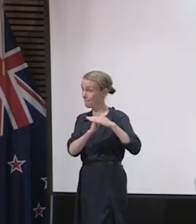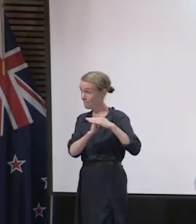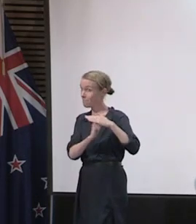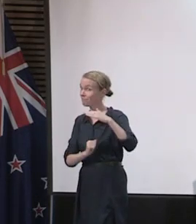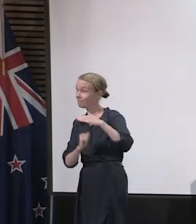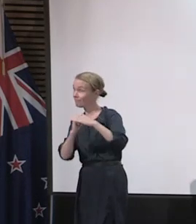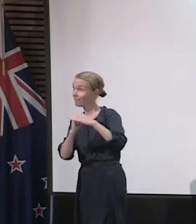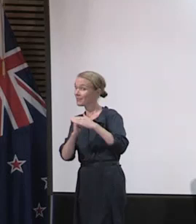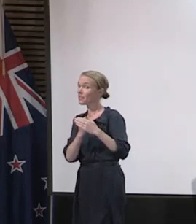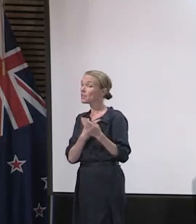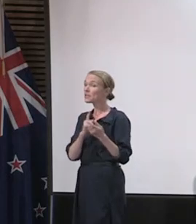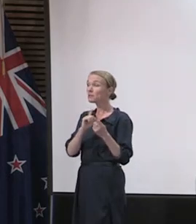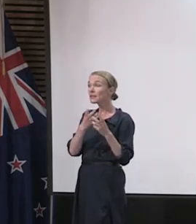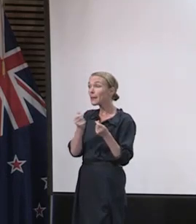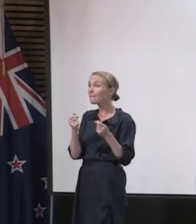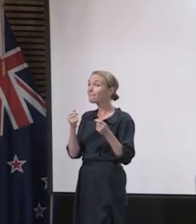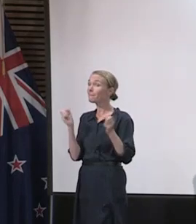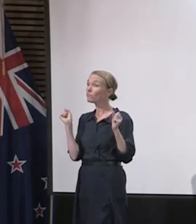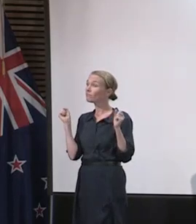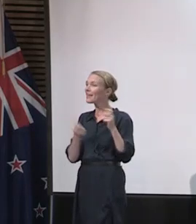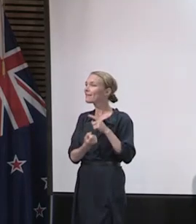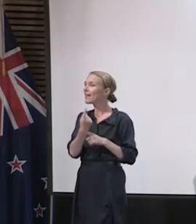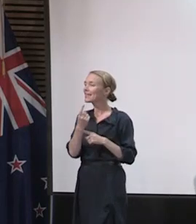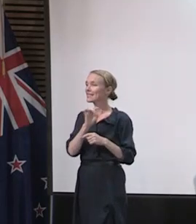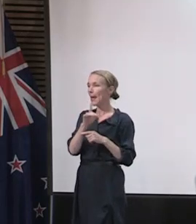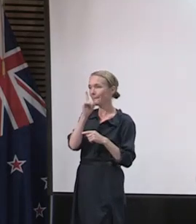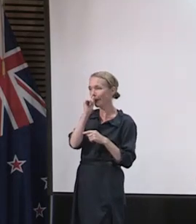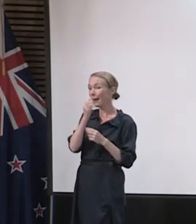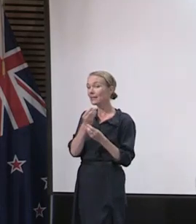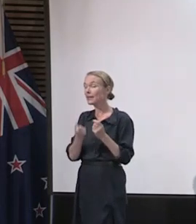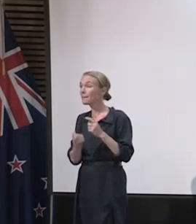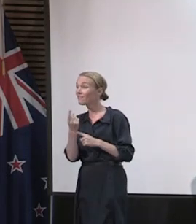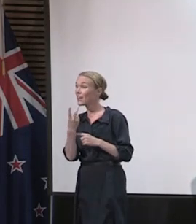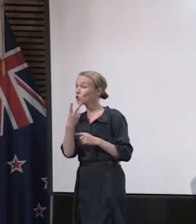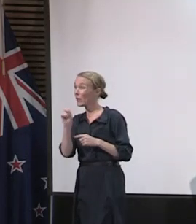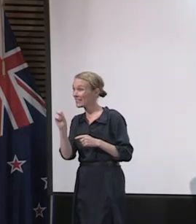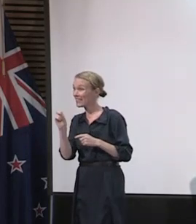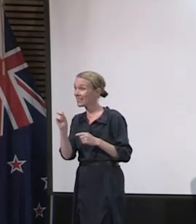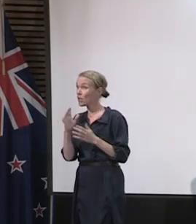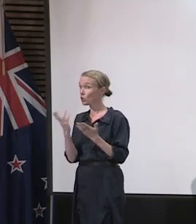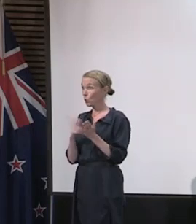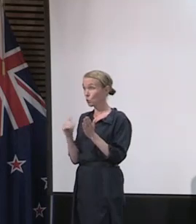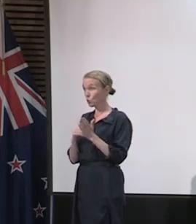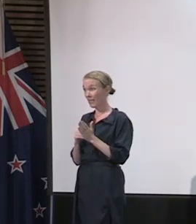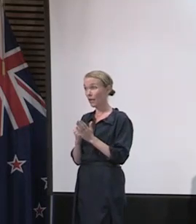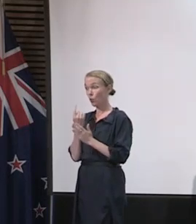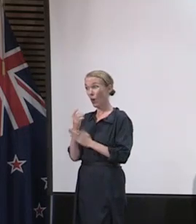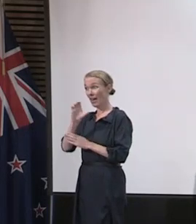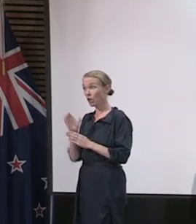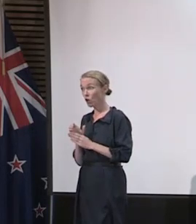the number 10 and the number 20. Some have not engaged at all in public gatherings. This